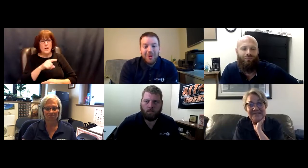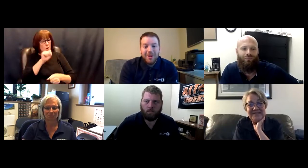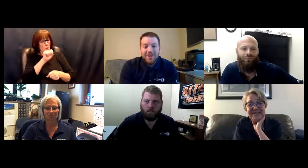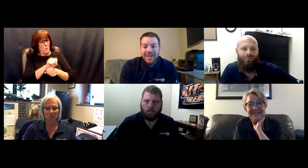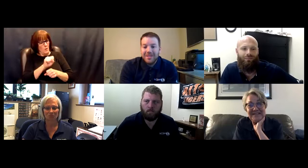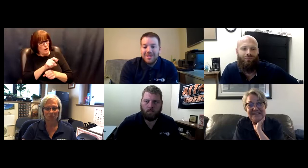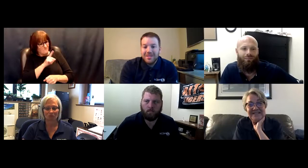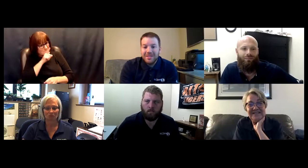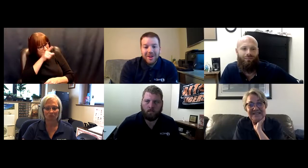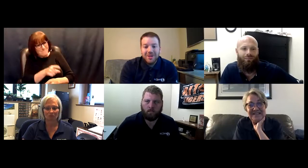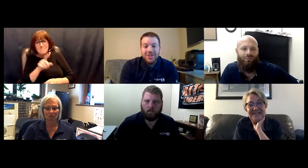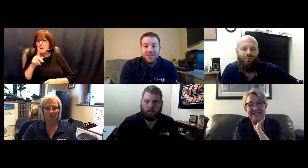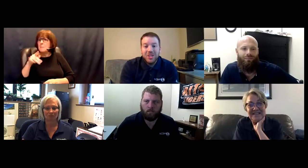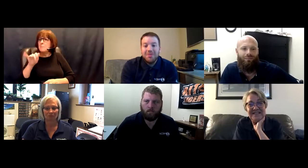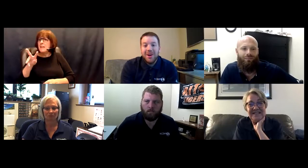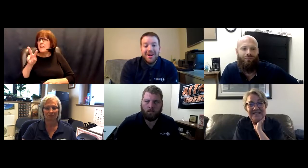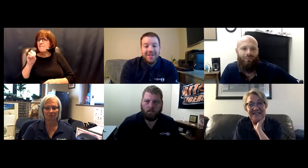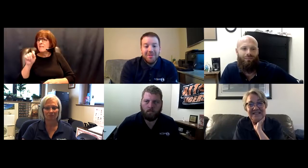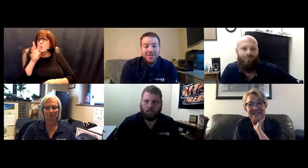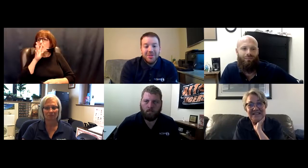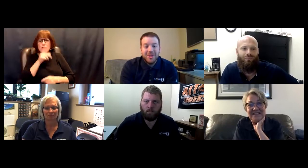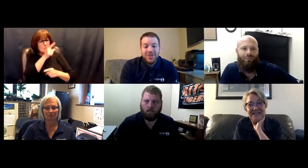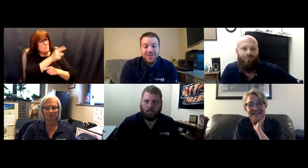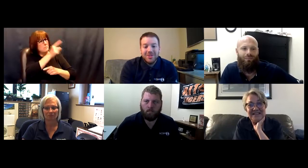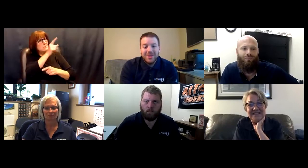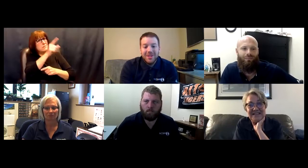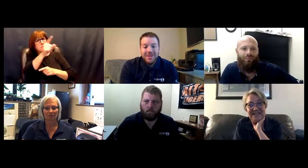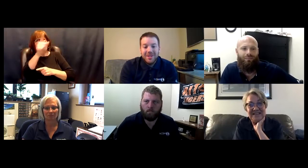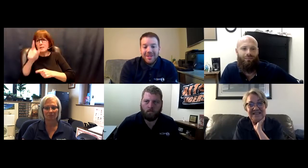water tanks, there are sheepdog demonstrations,